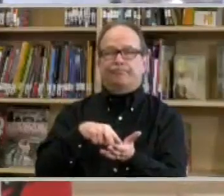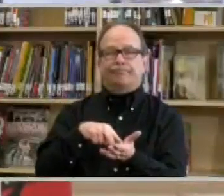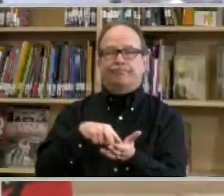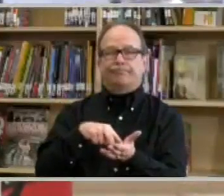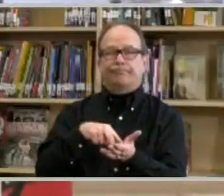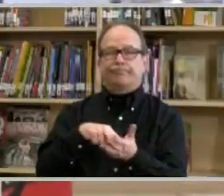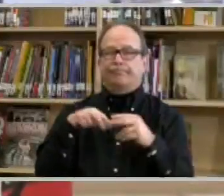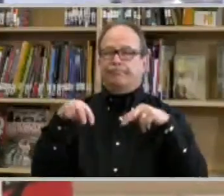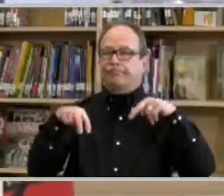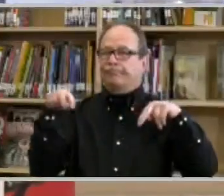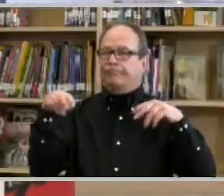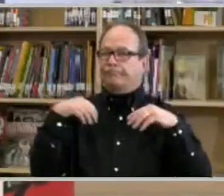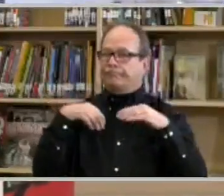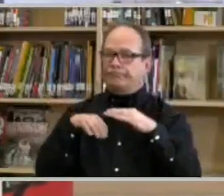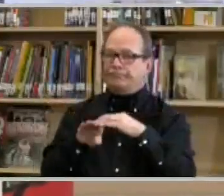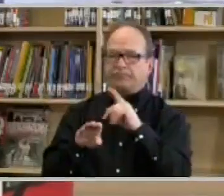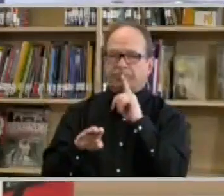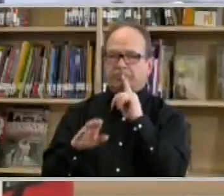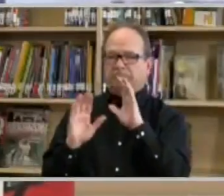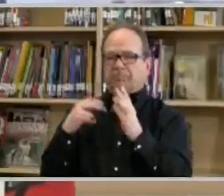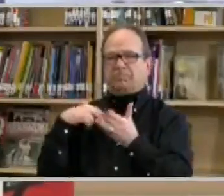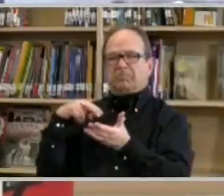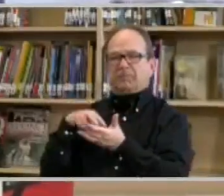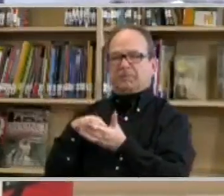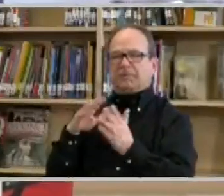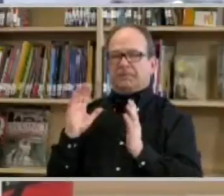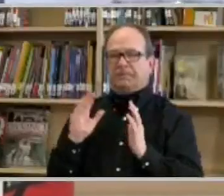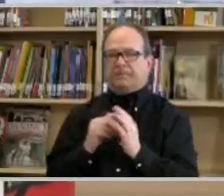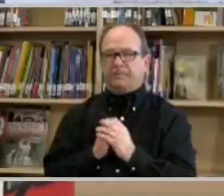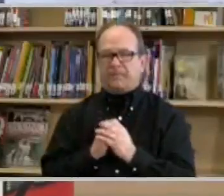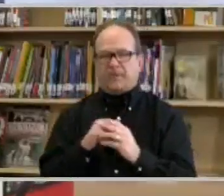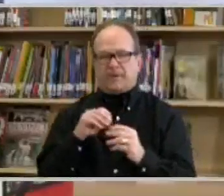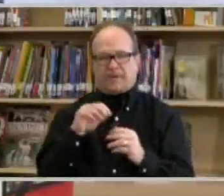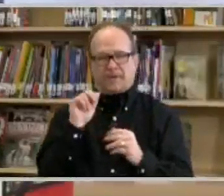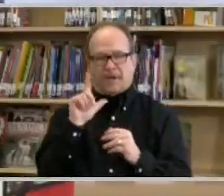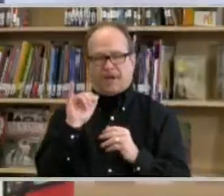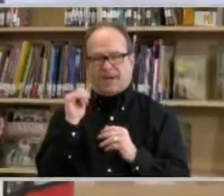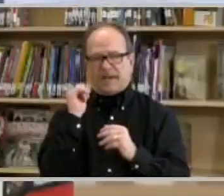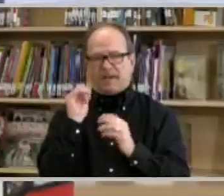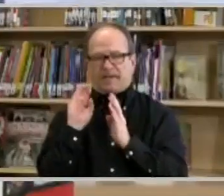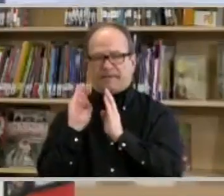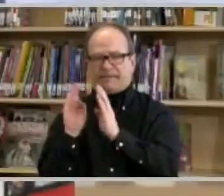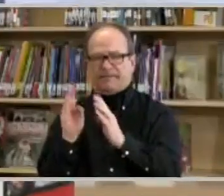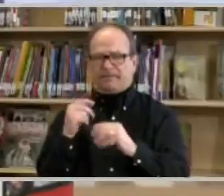RECREATION CENTER. DIRECTLY ACROSS THE STREET, BUT INSTEAD OF GOING INTO THE RECREATION CENTER, THEY HANG OUT